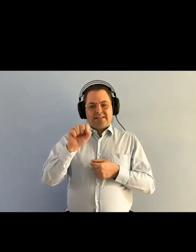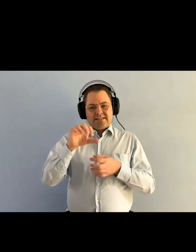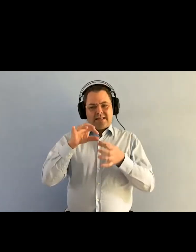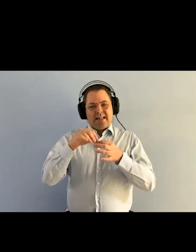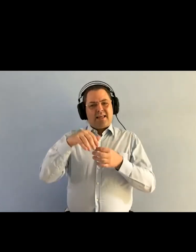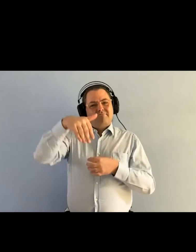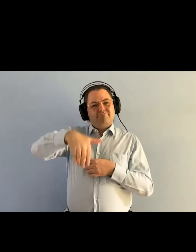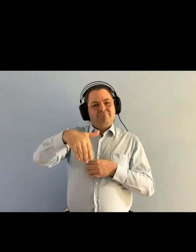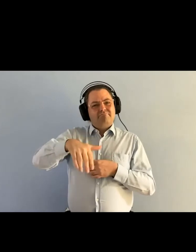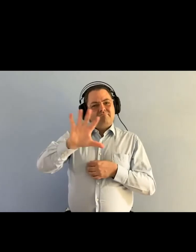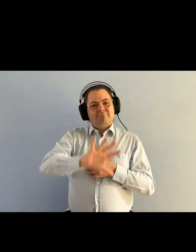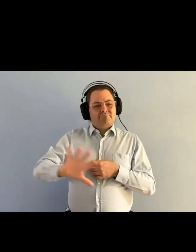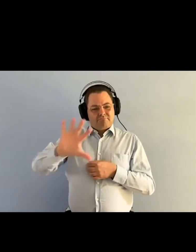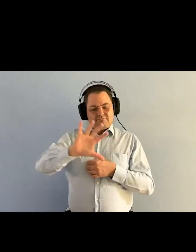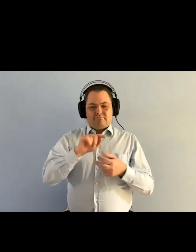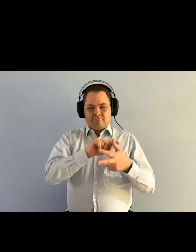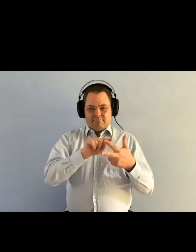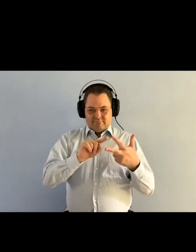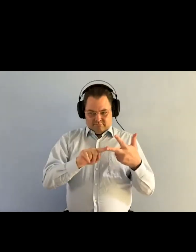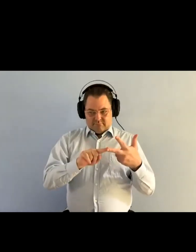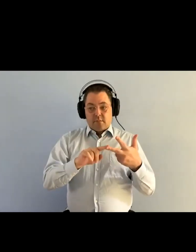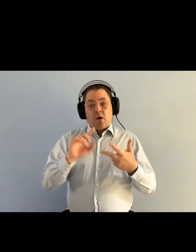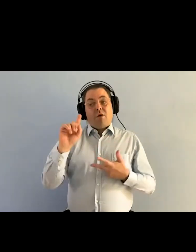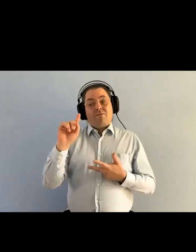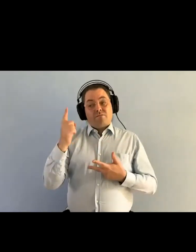and their families. Before doing so, however,